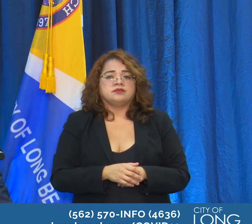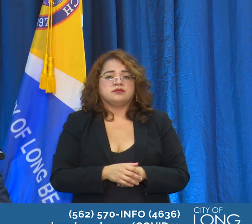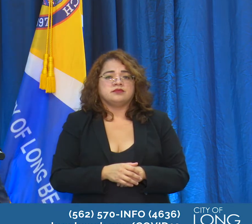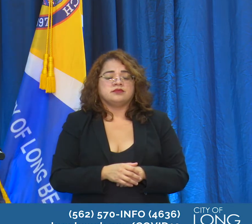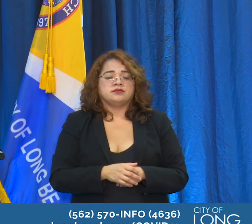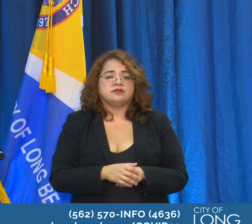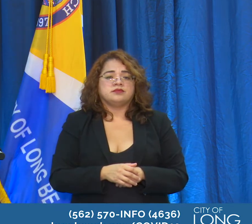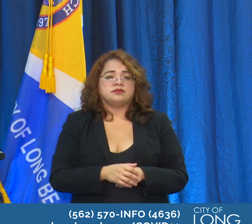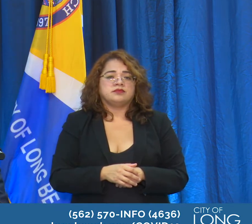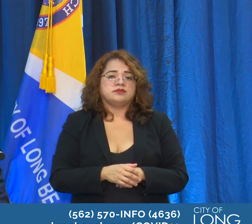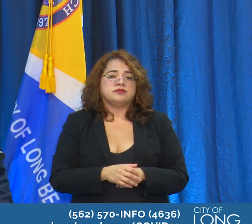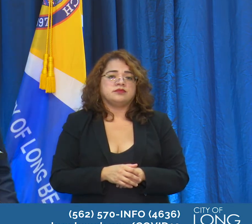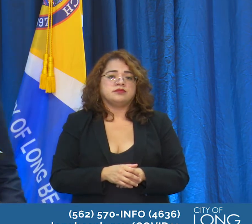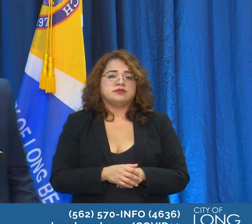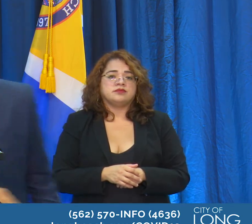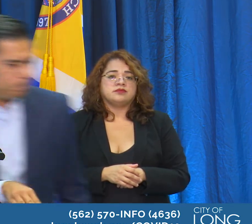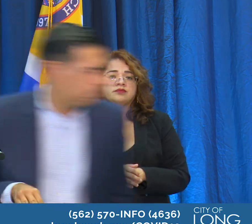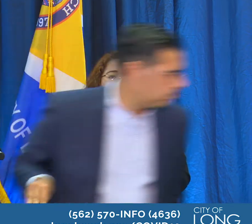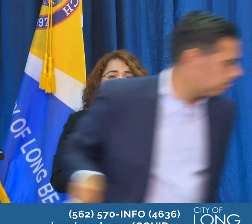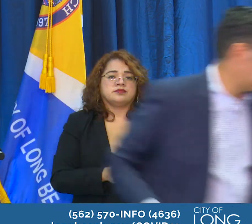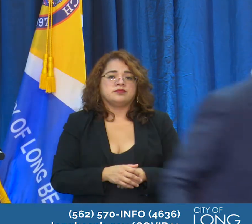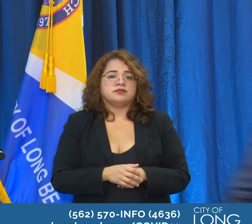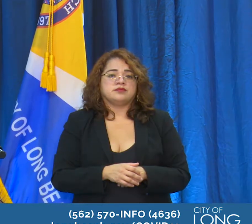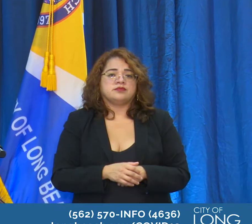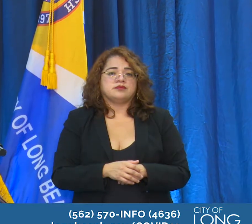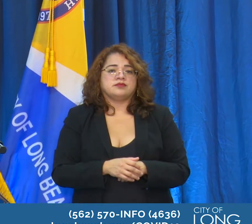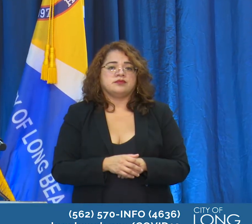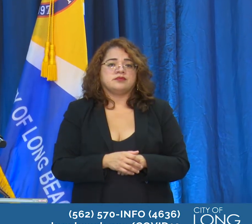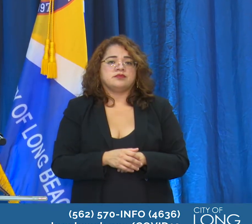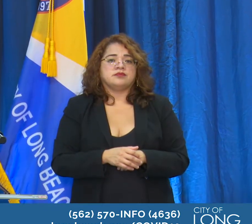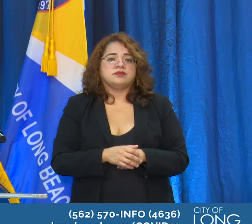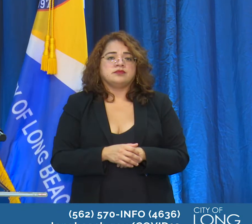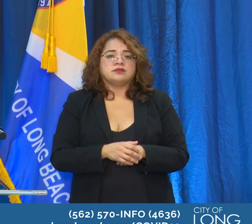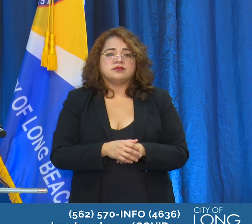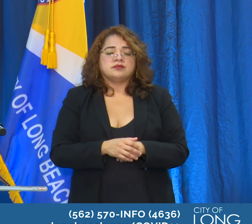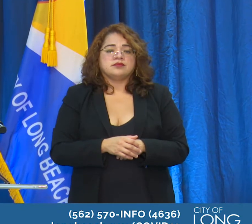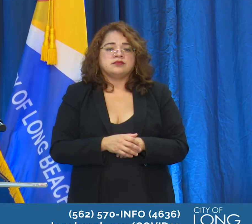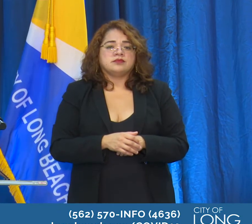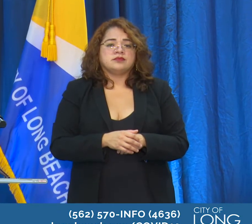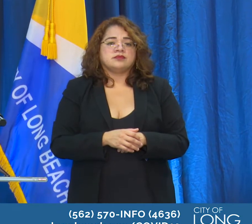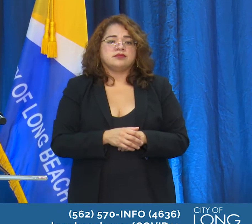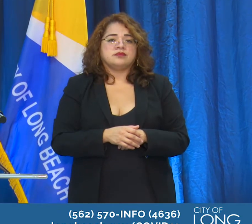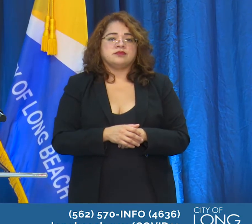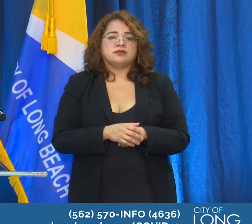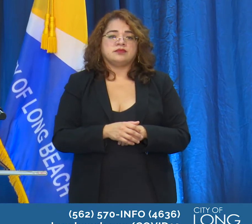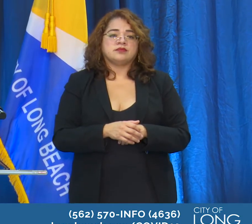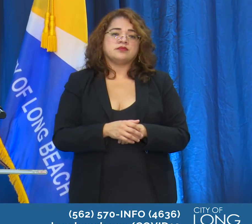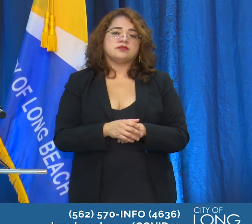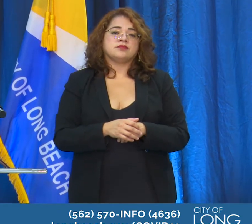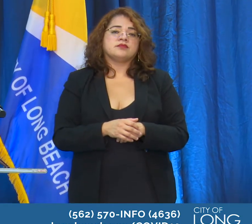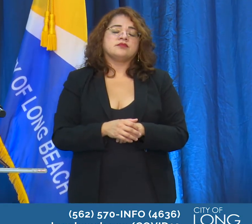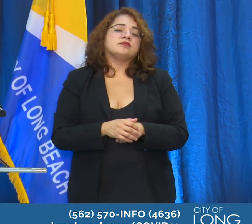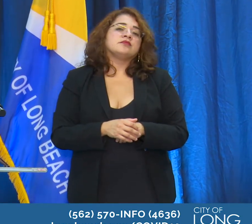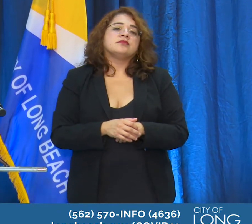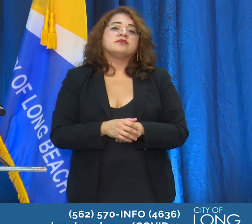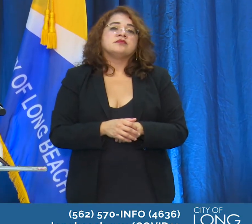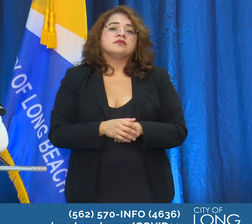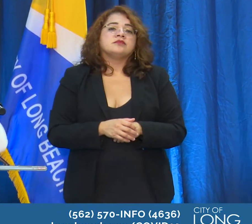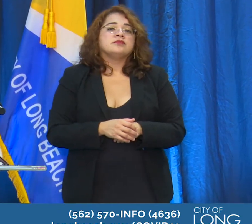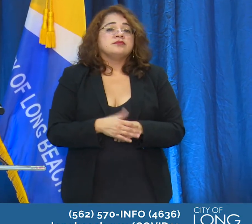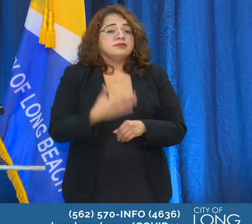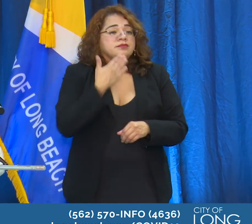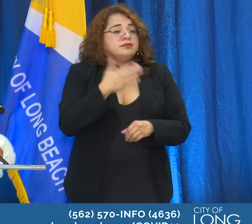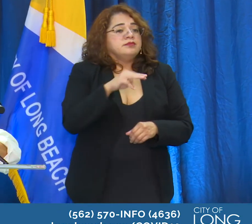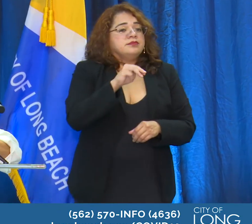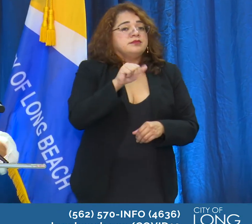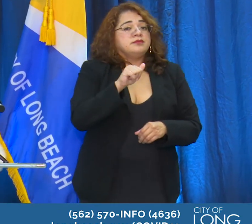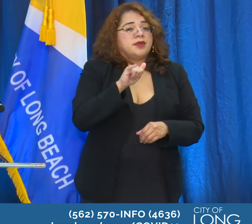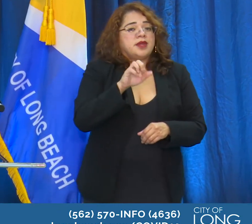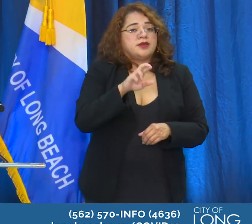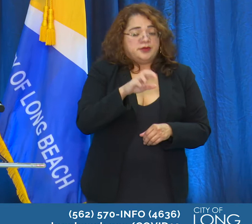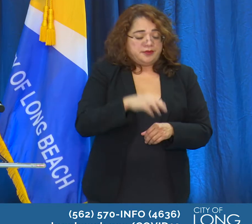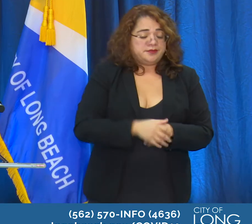Thank you Mayor.